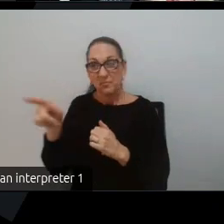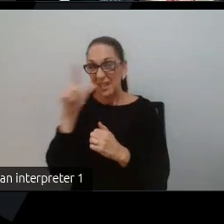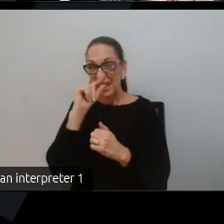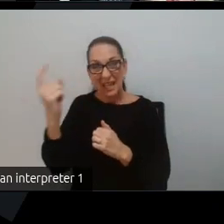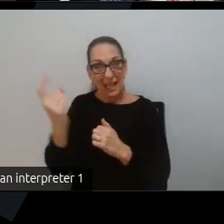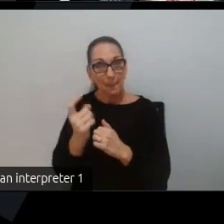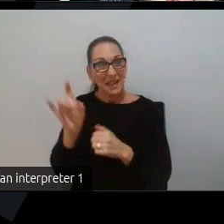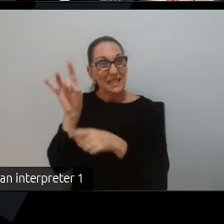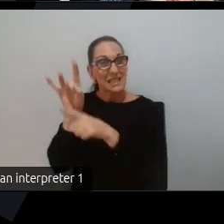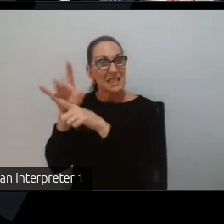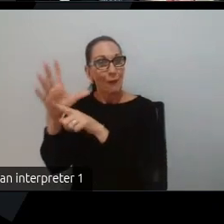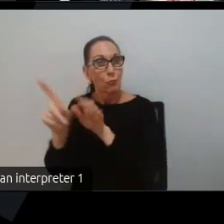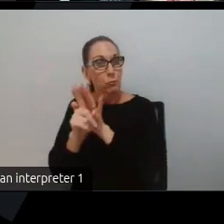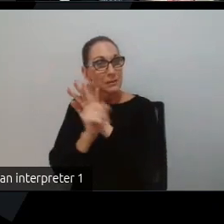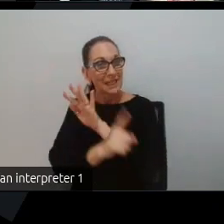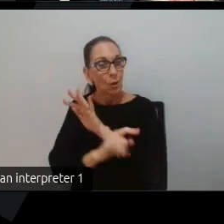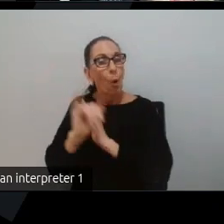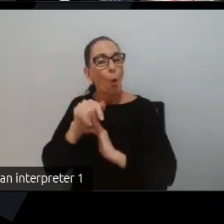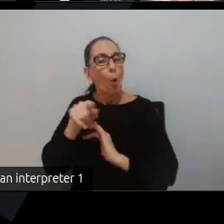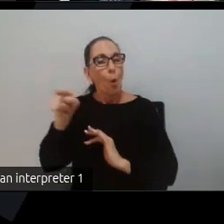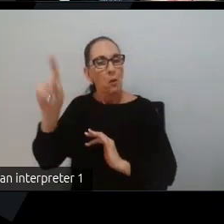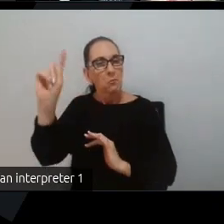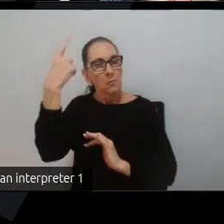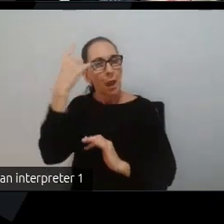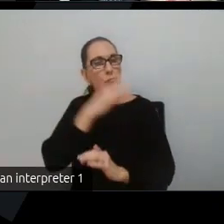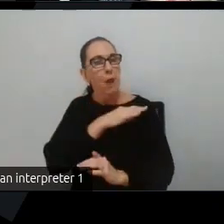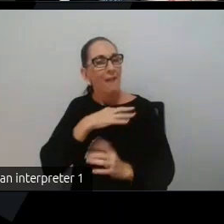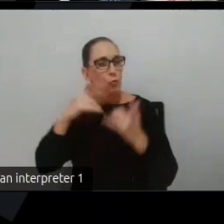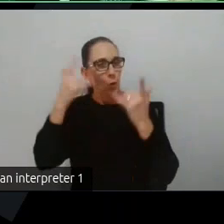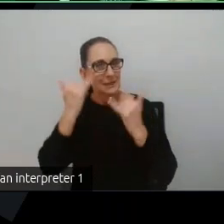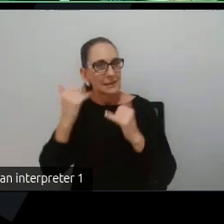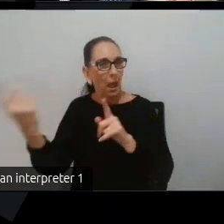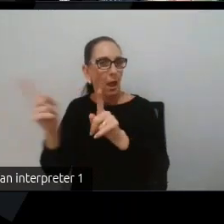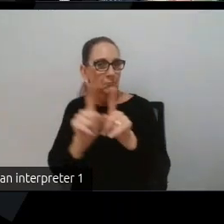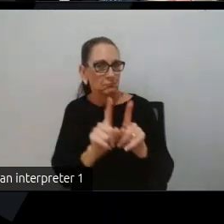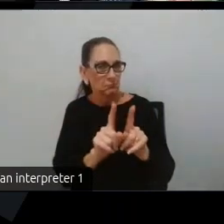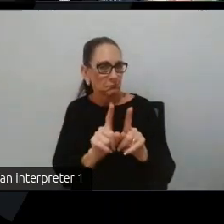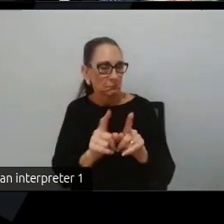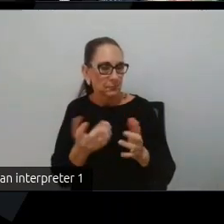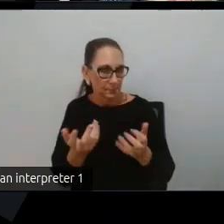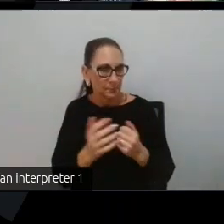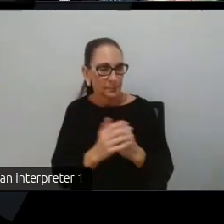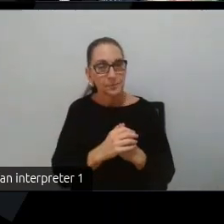or they can pay a private solicitor to attend with them. The format we're using is primarily